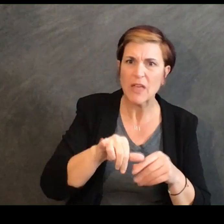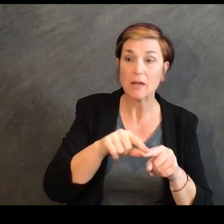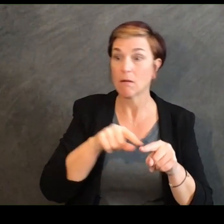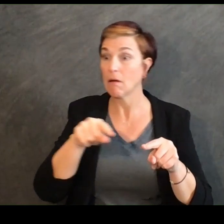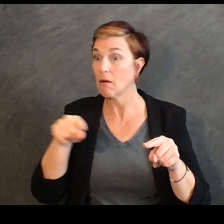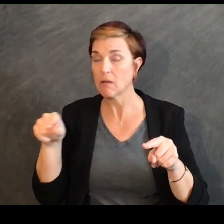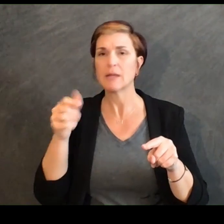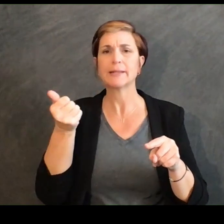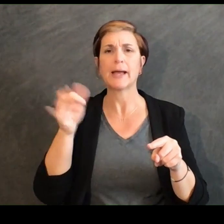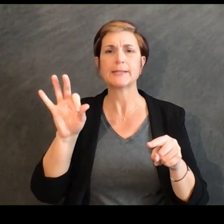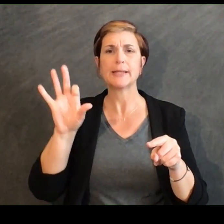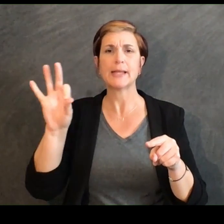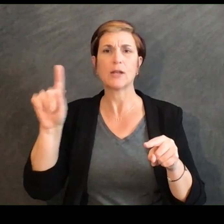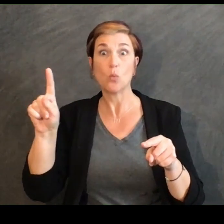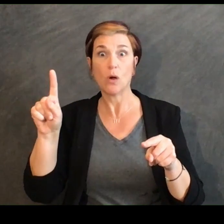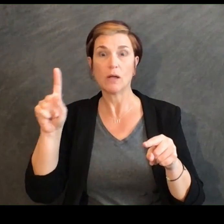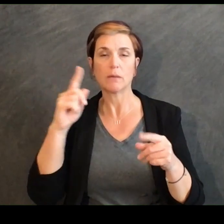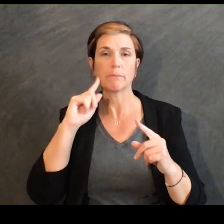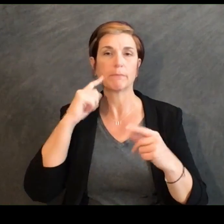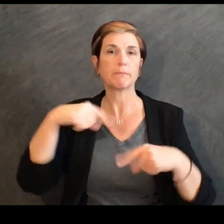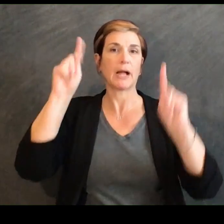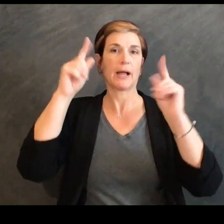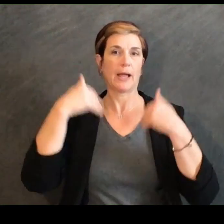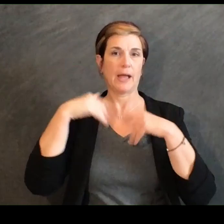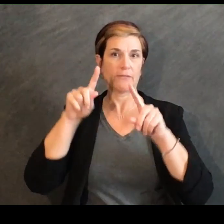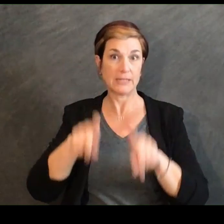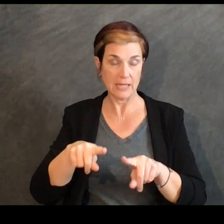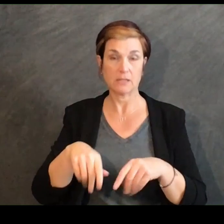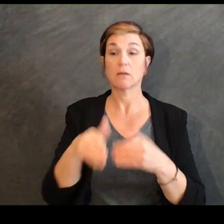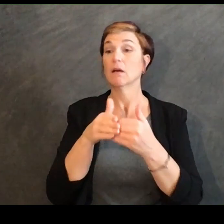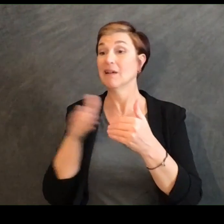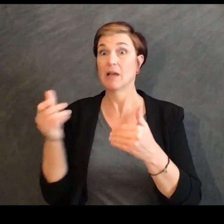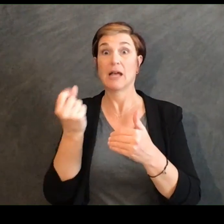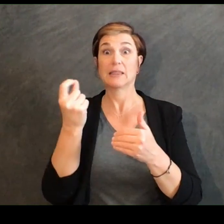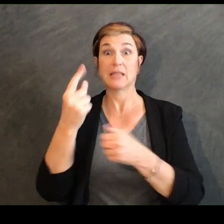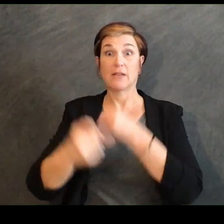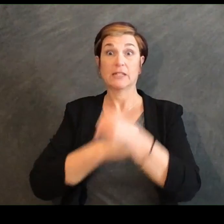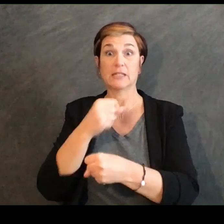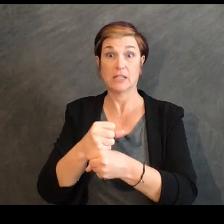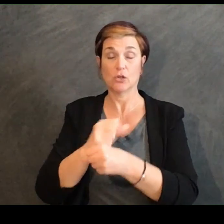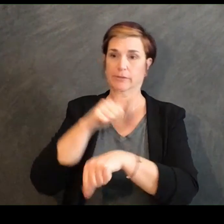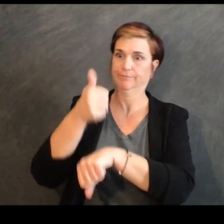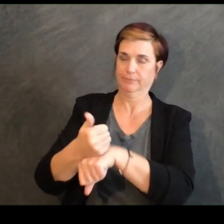us another 11 years to have effective therapy it is because of the lessons